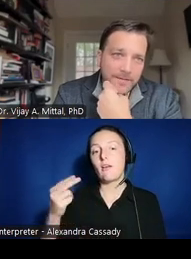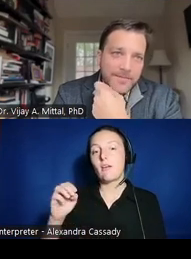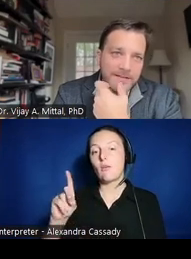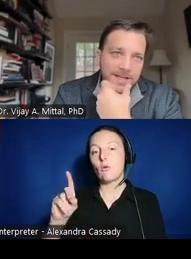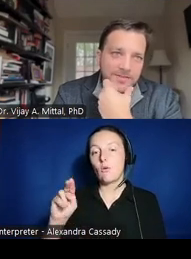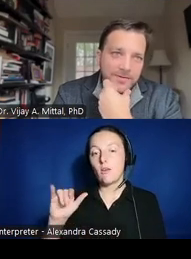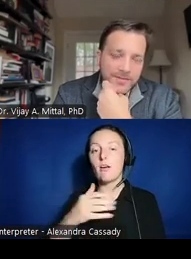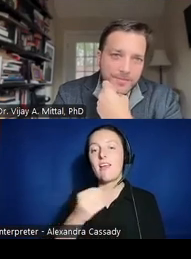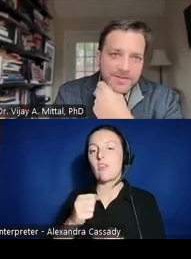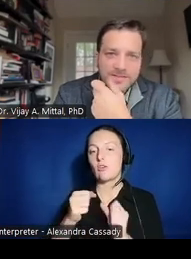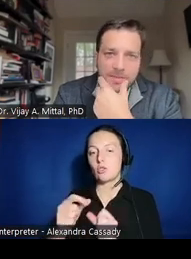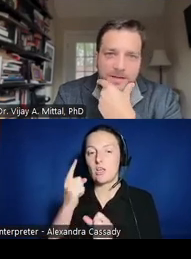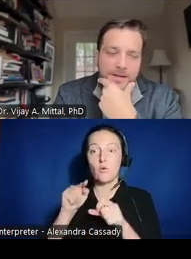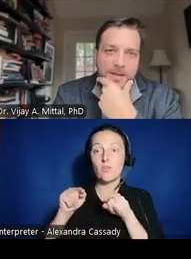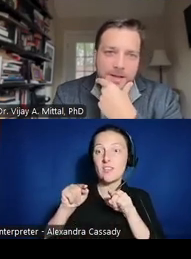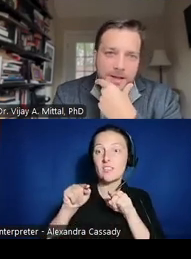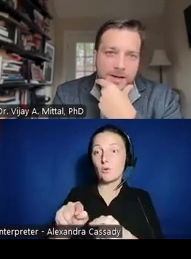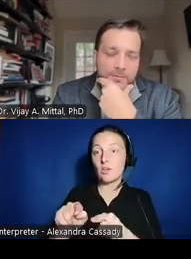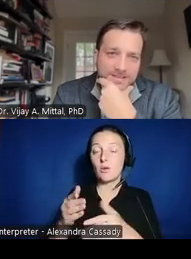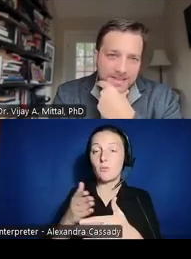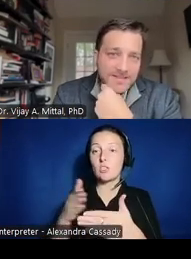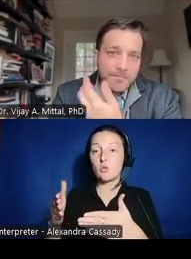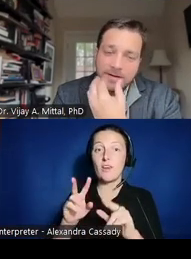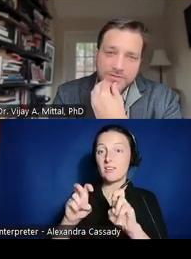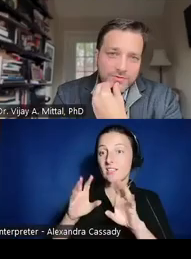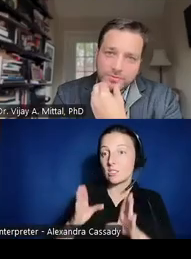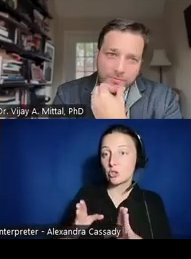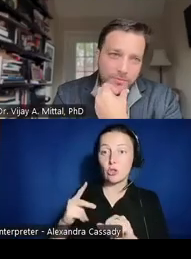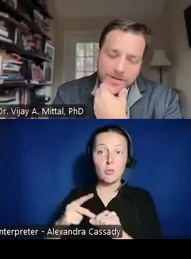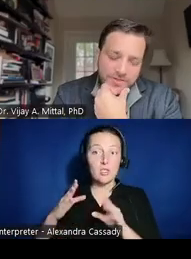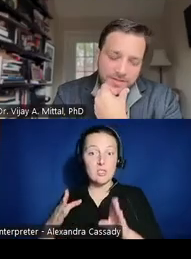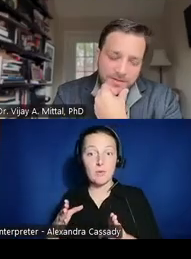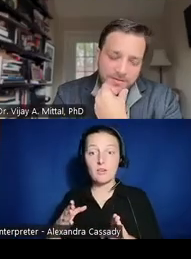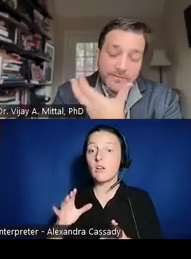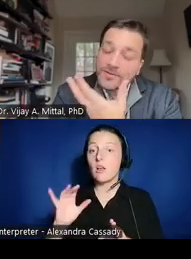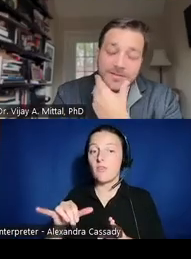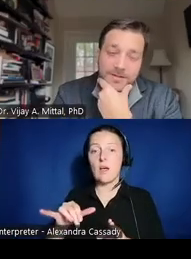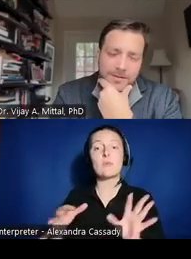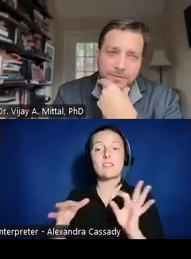um assessor and the participant uh was linked to better social enroll functioning. Conversely, you